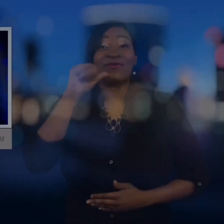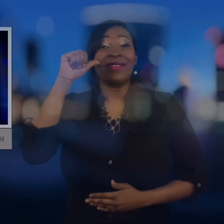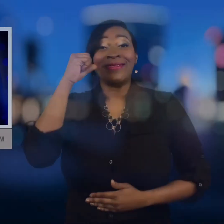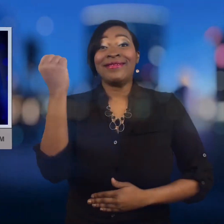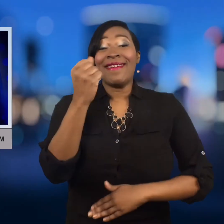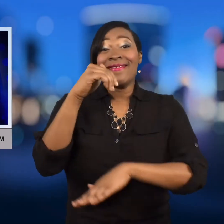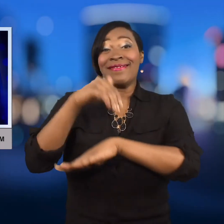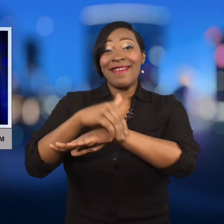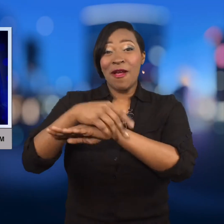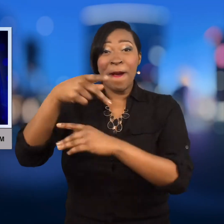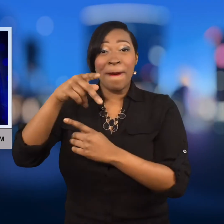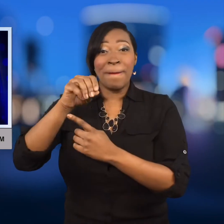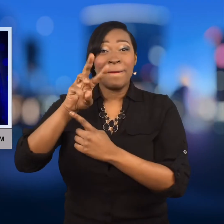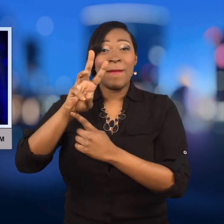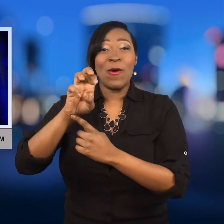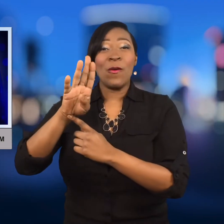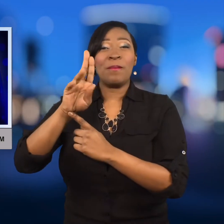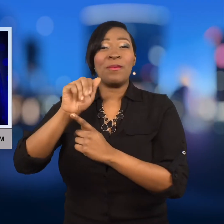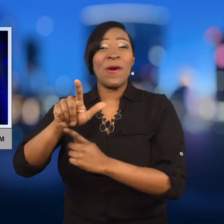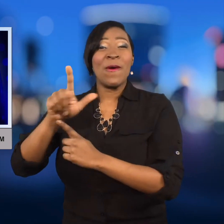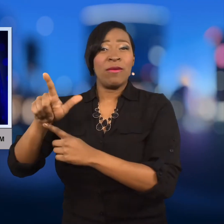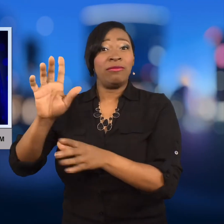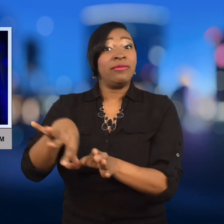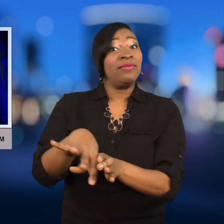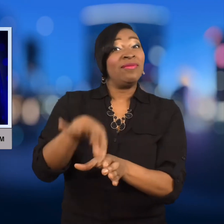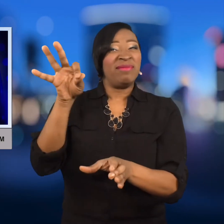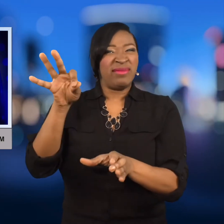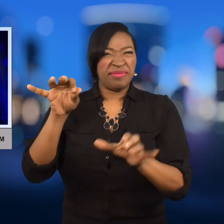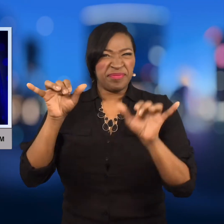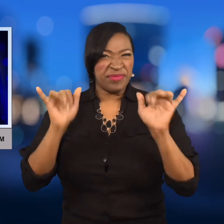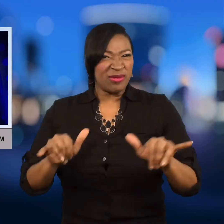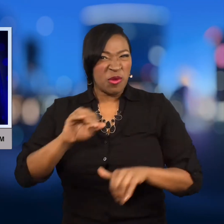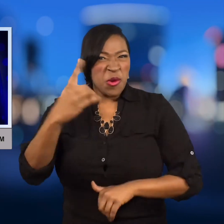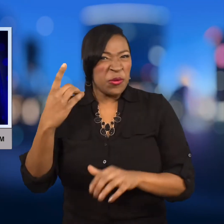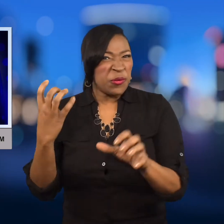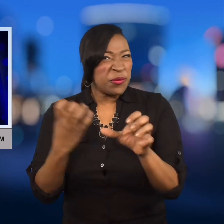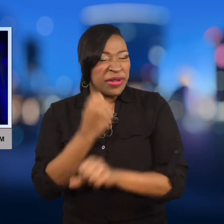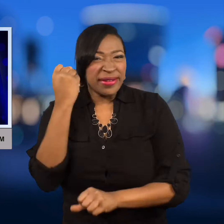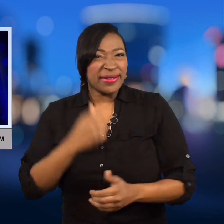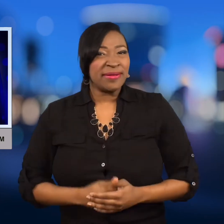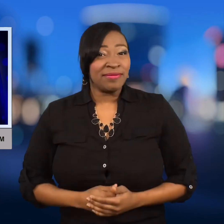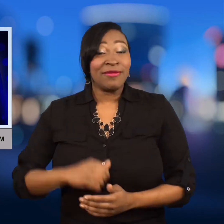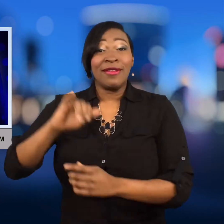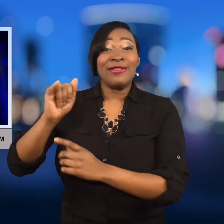There were no winners in Saturday night’s Powerball drawing.